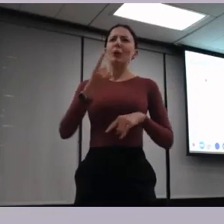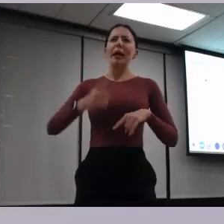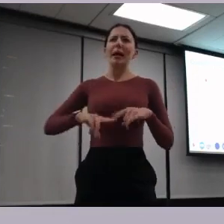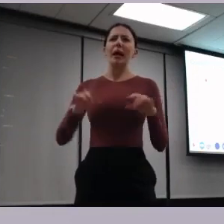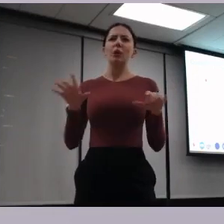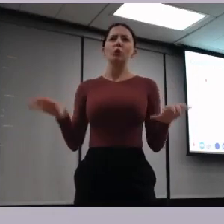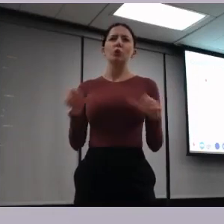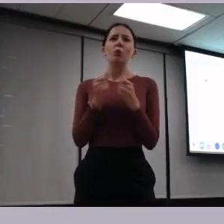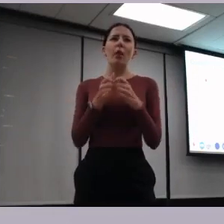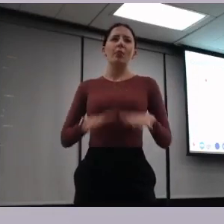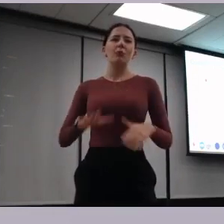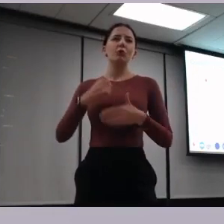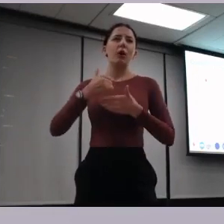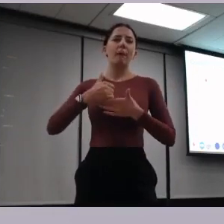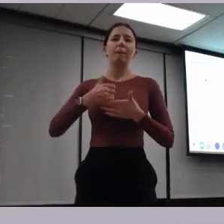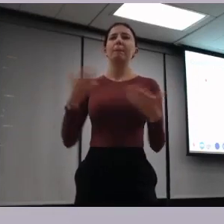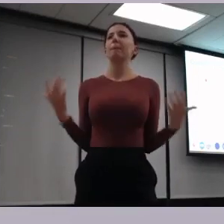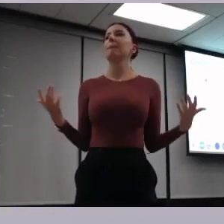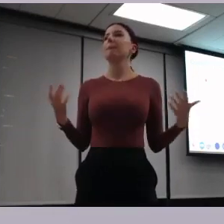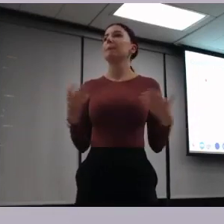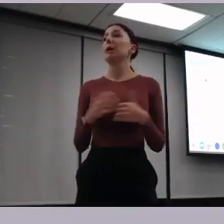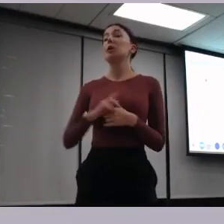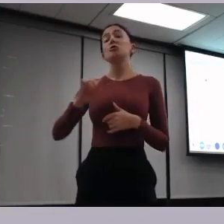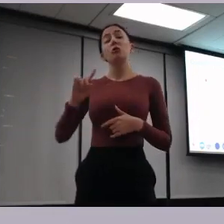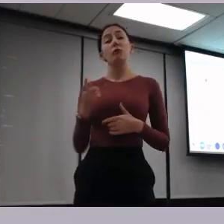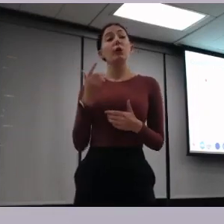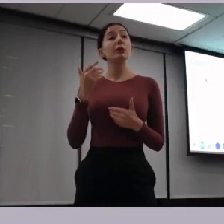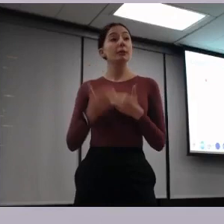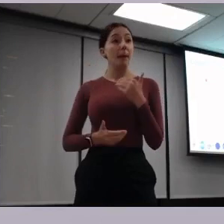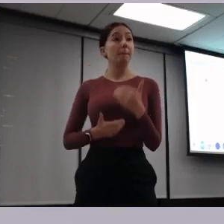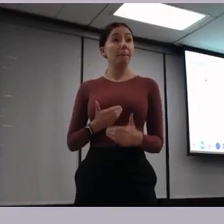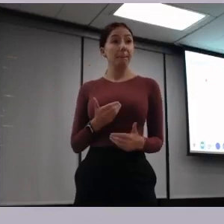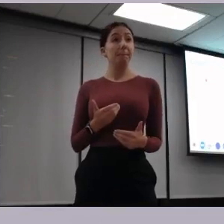So this is the first step and it is an honor to be with you.